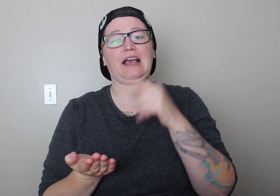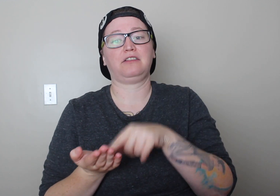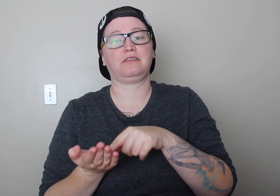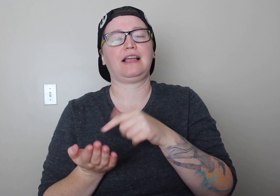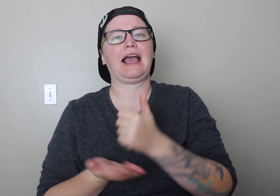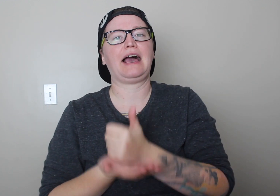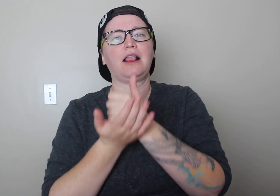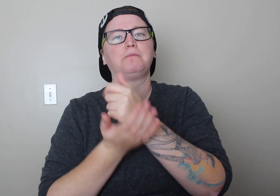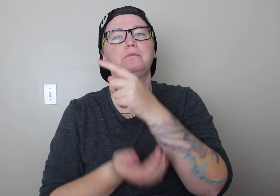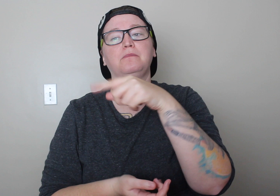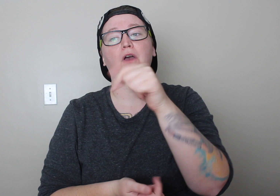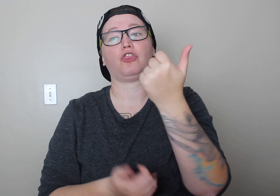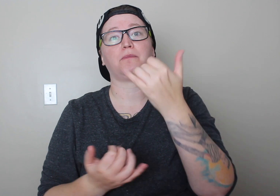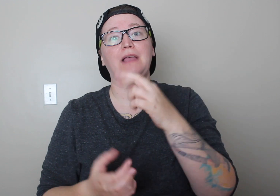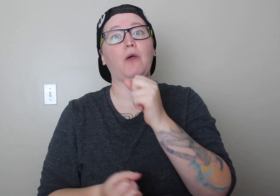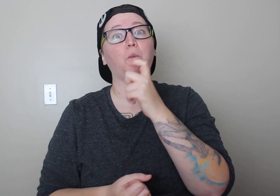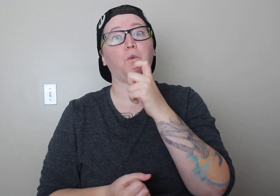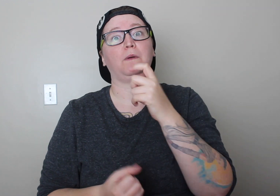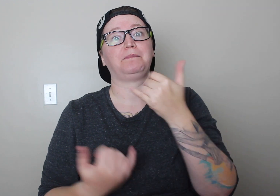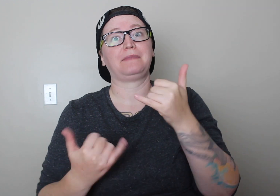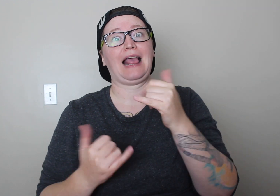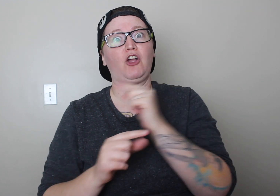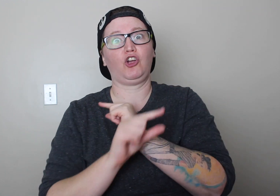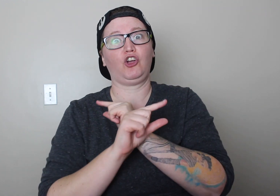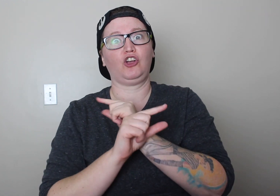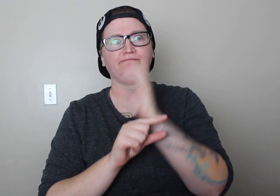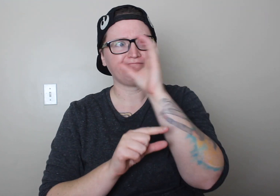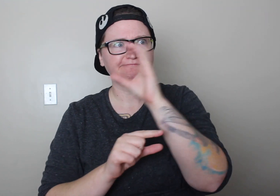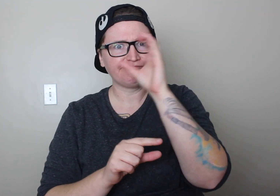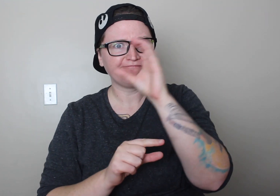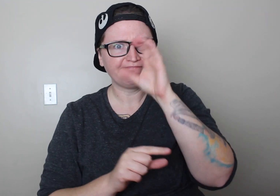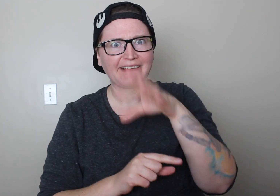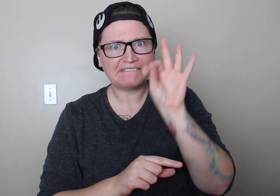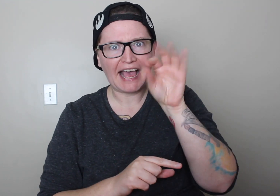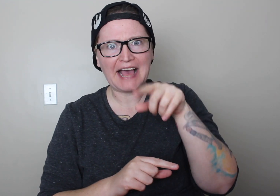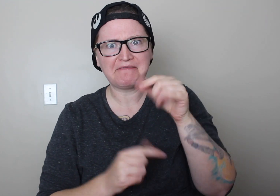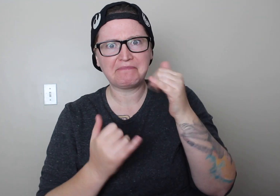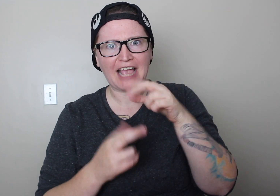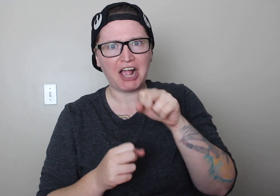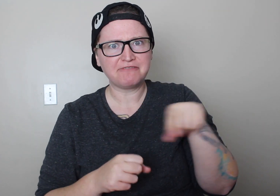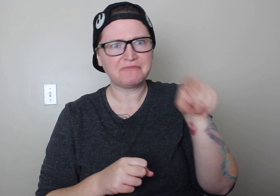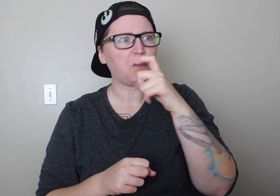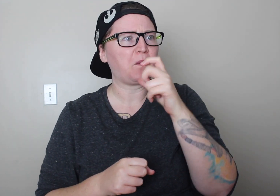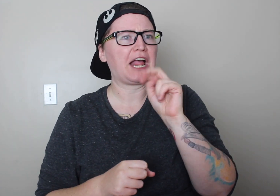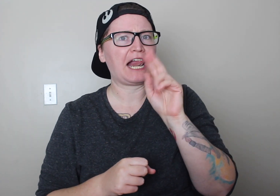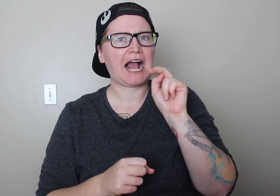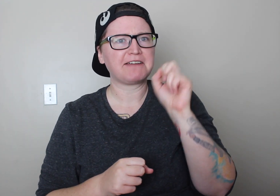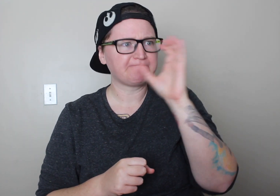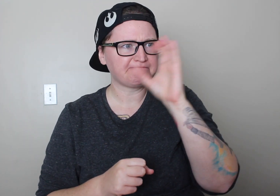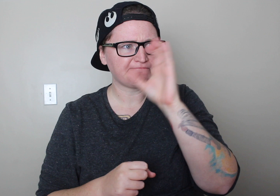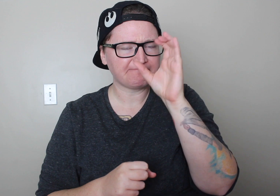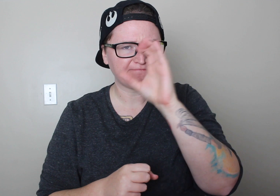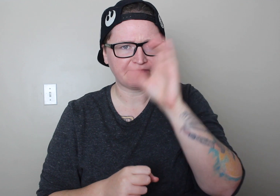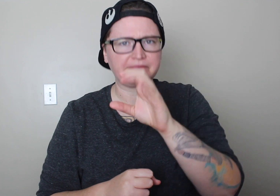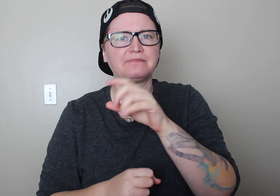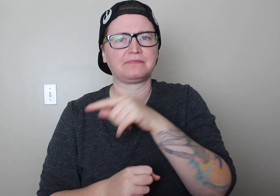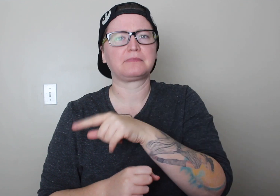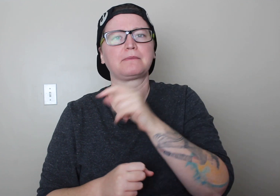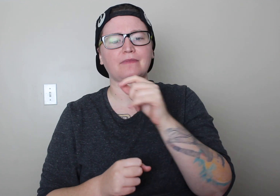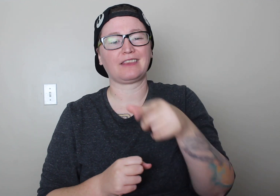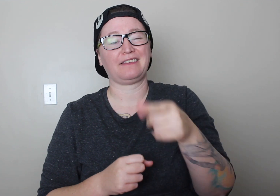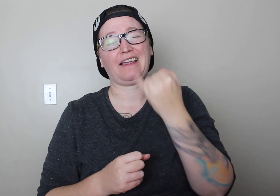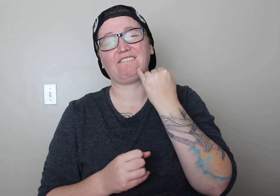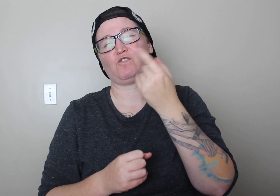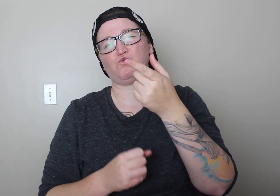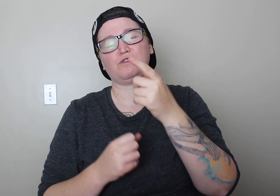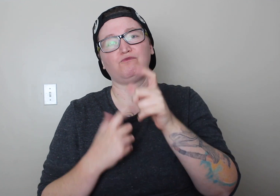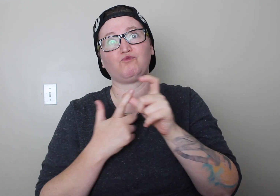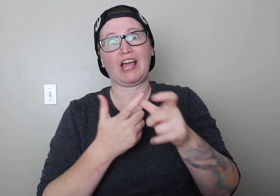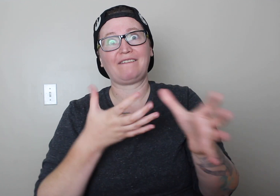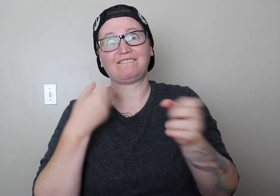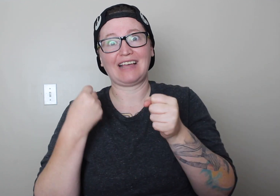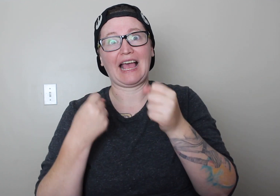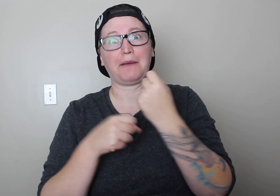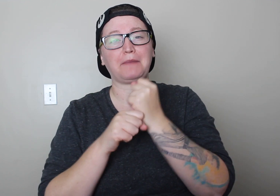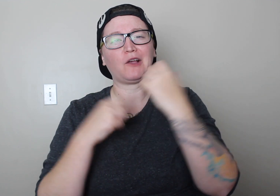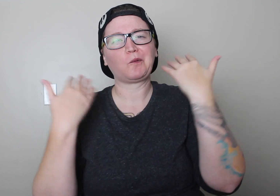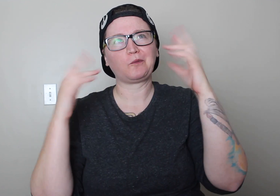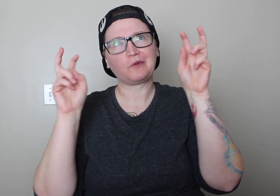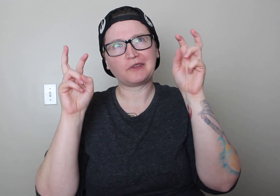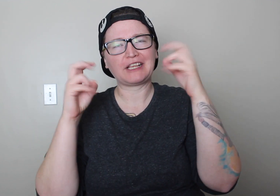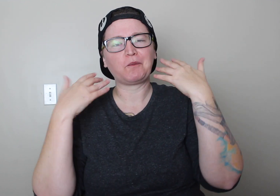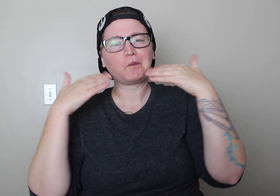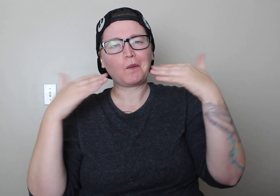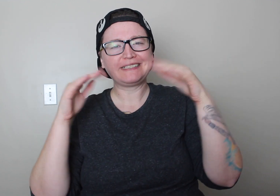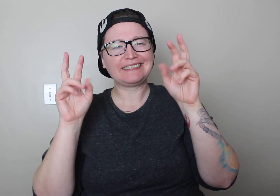Reason behind the card is to help the players who are the guards to find the players through the "noises" they made depending on their speed.